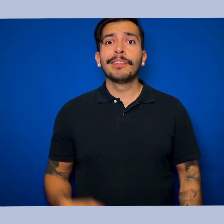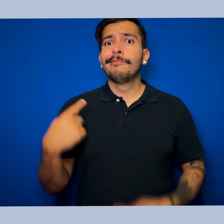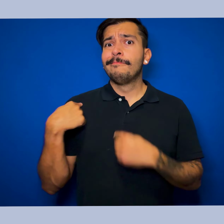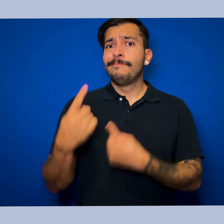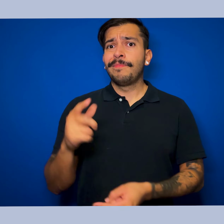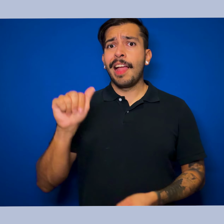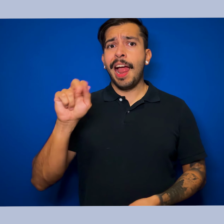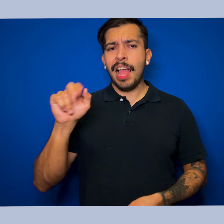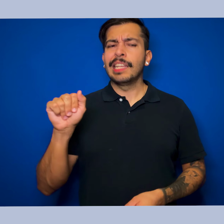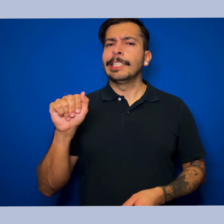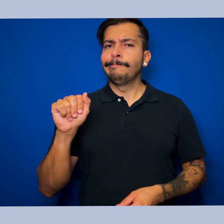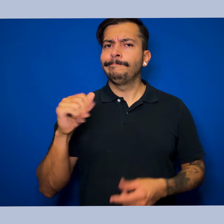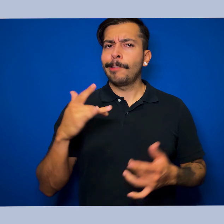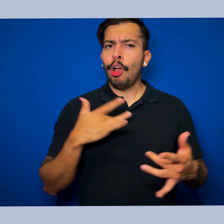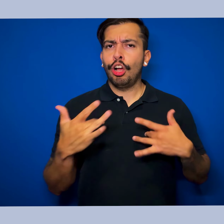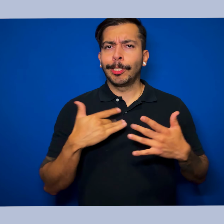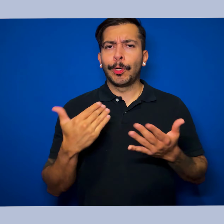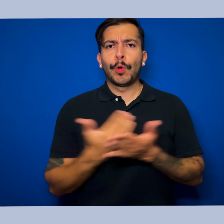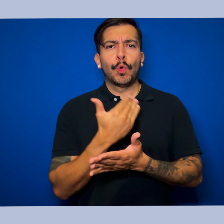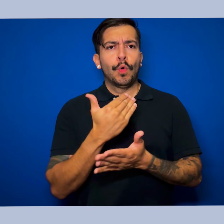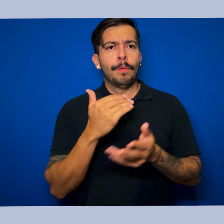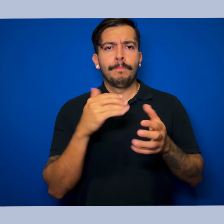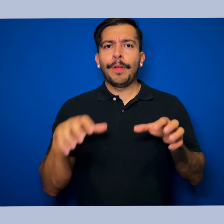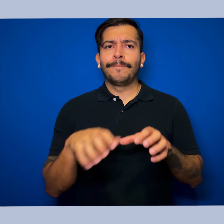Lately, Anna is concerned about new performance issues